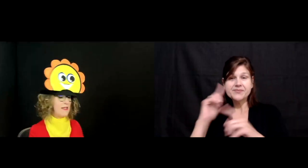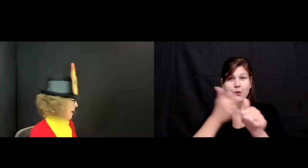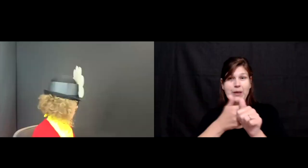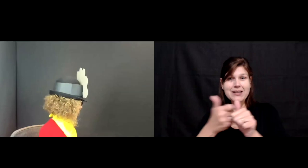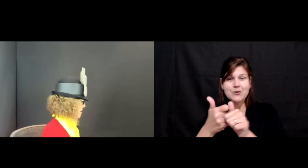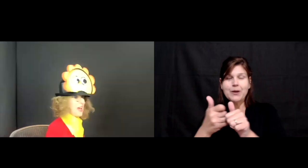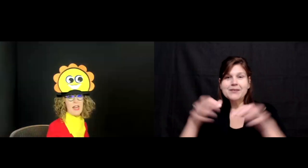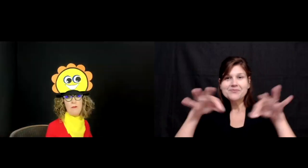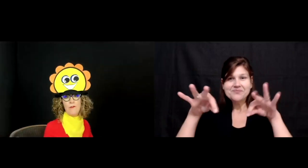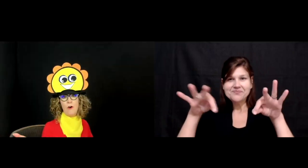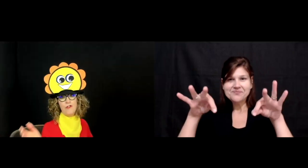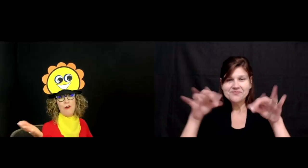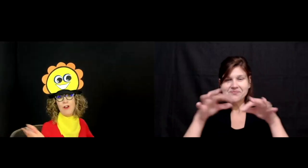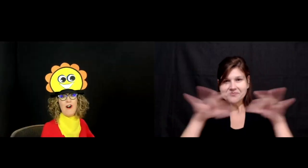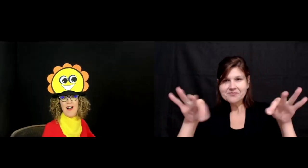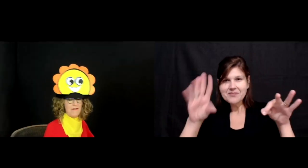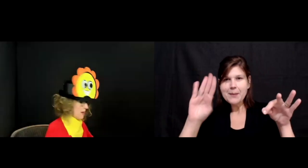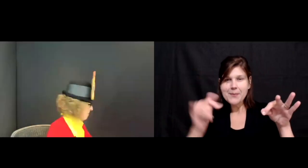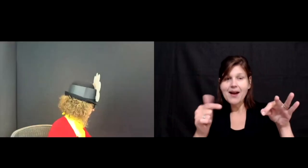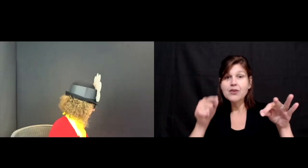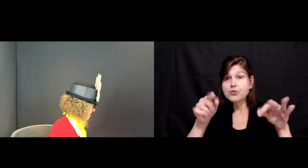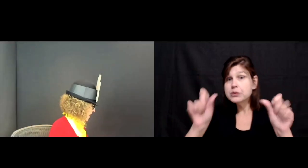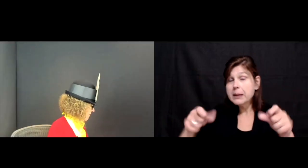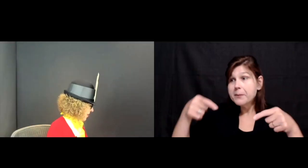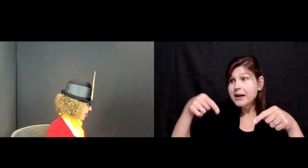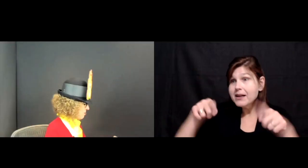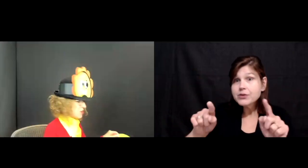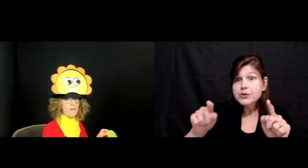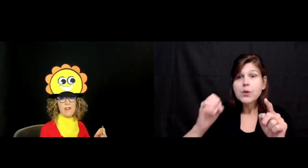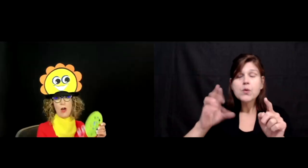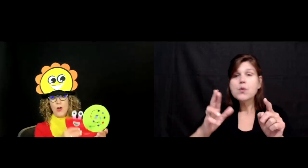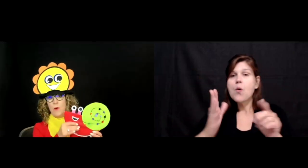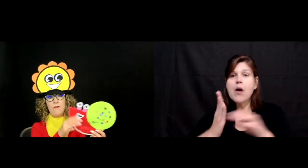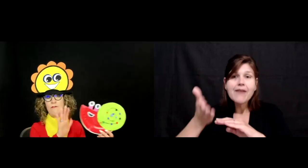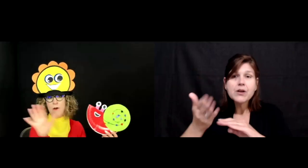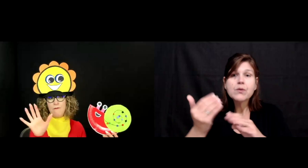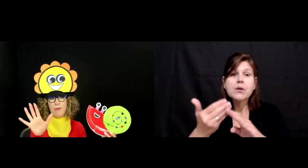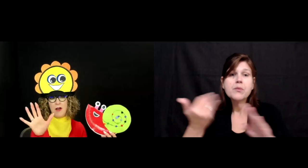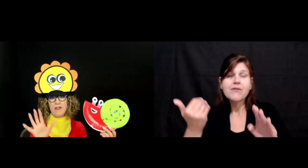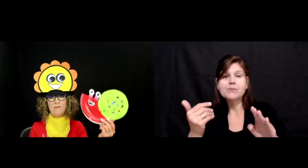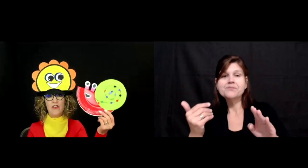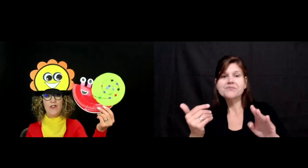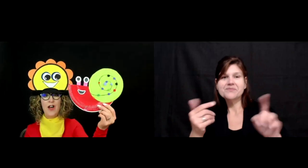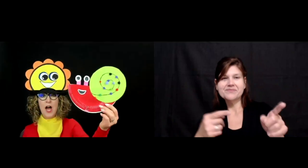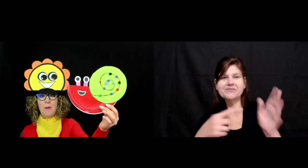And you can make it before, during, or after. It's a lovely thing to do. I've just got a couple not from "The Market Adventure,"